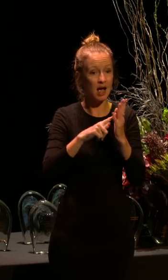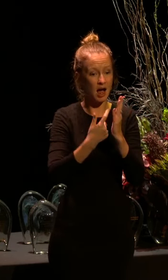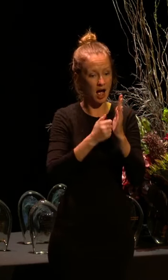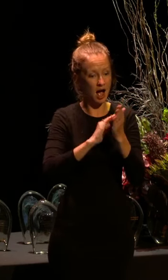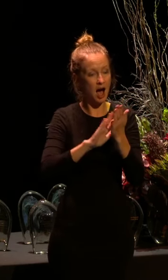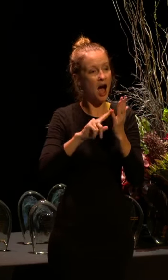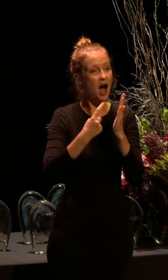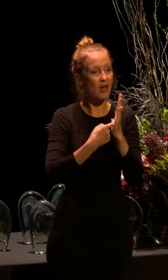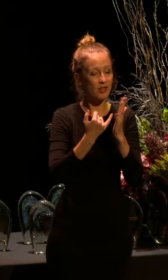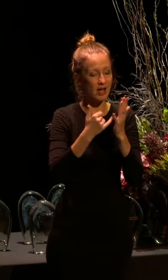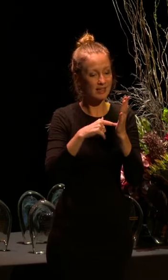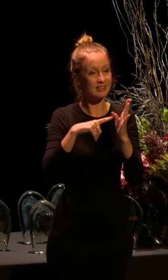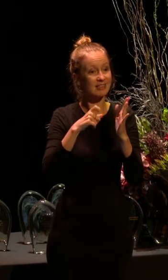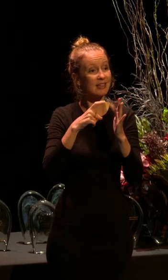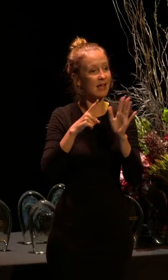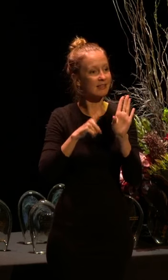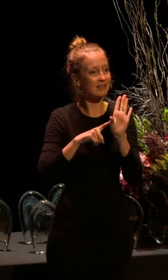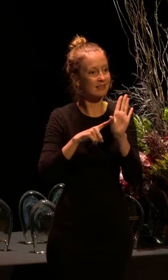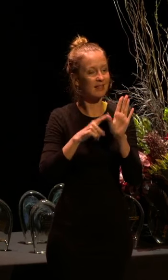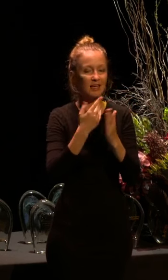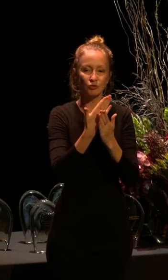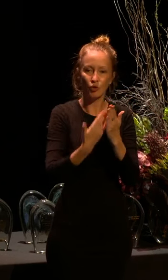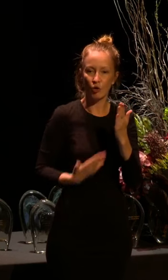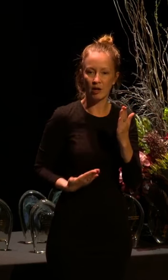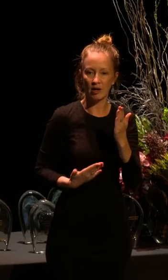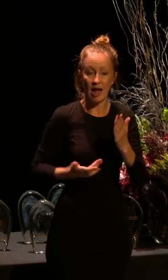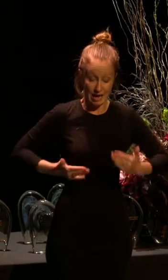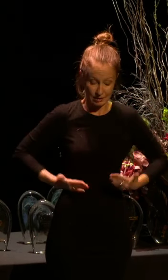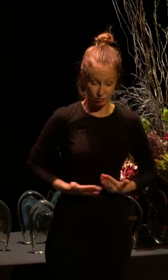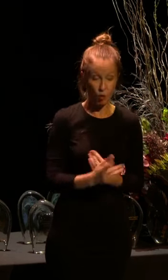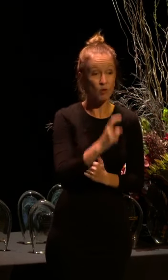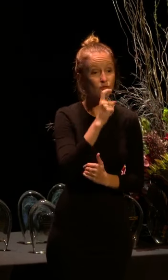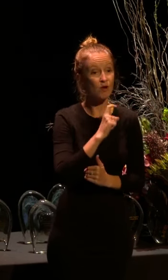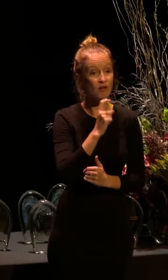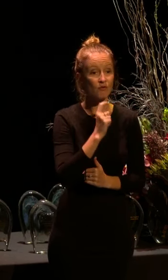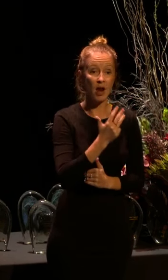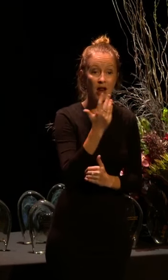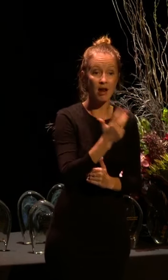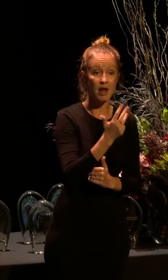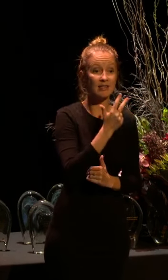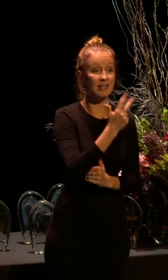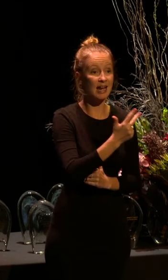Arthur Stace, born in Redfern in 1885, raised in poverty, worked in a coalmine,